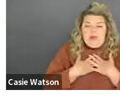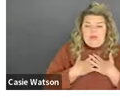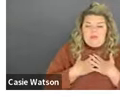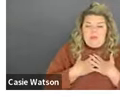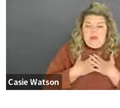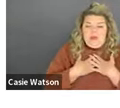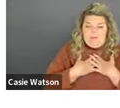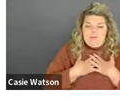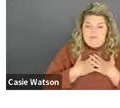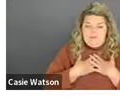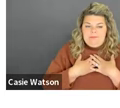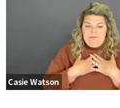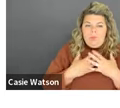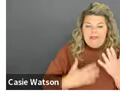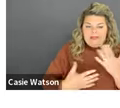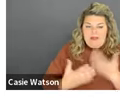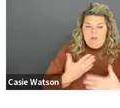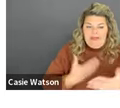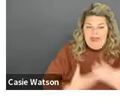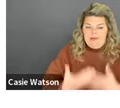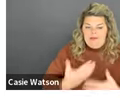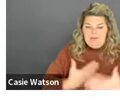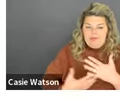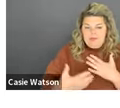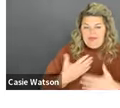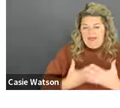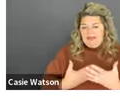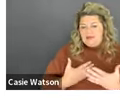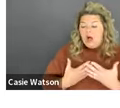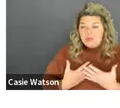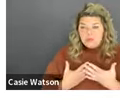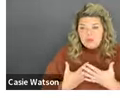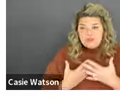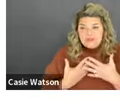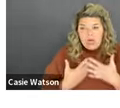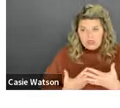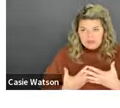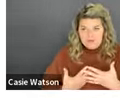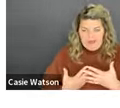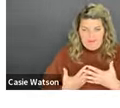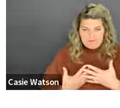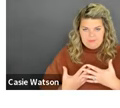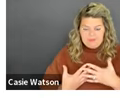there's ways that we have, with communicating; it's all through touch for them.